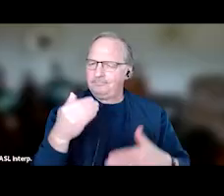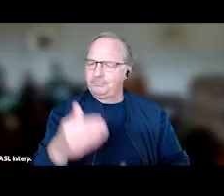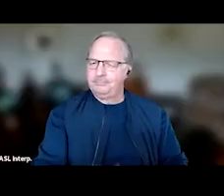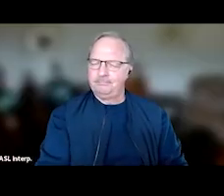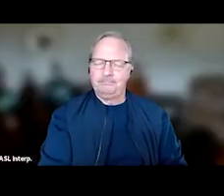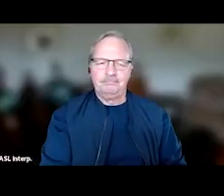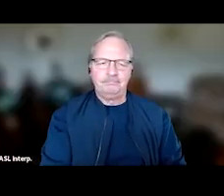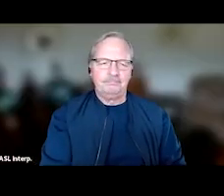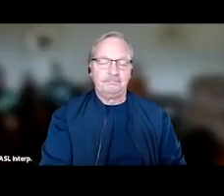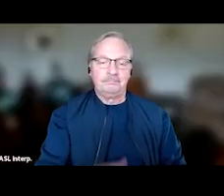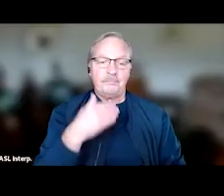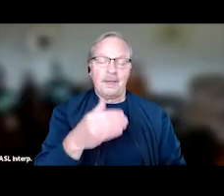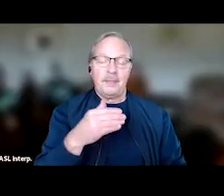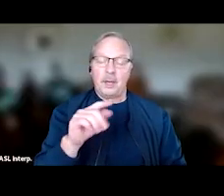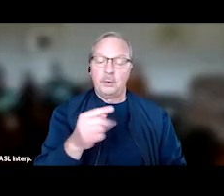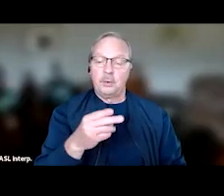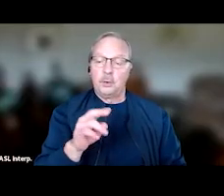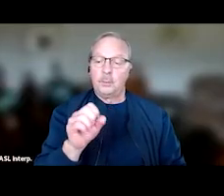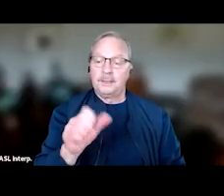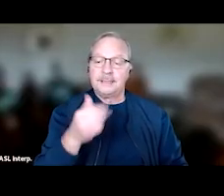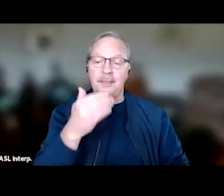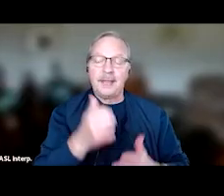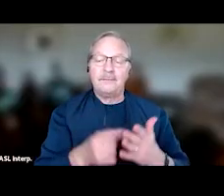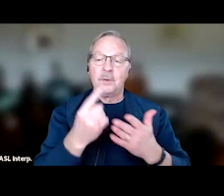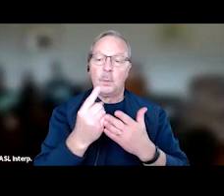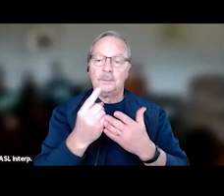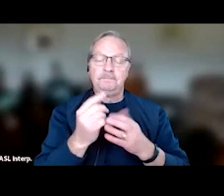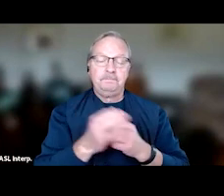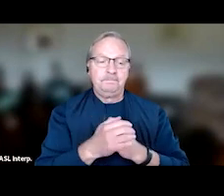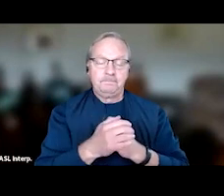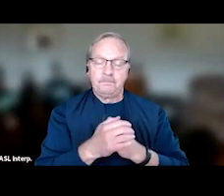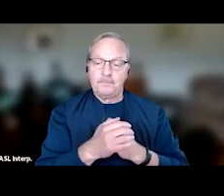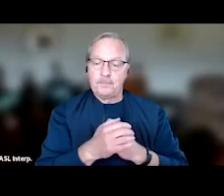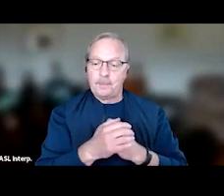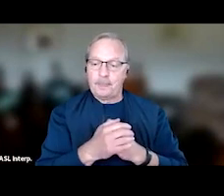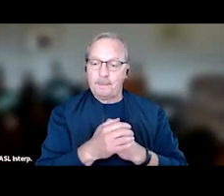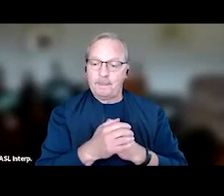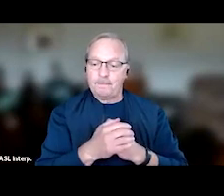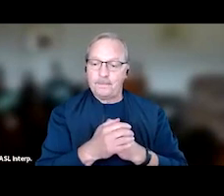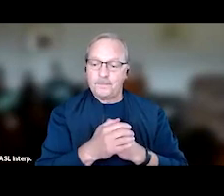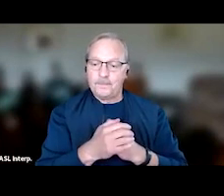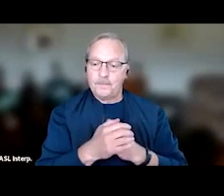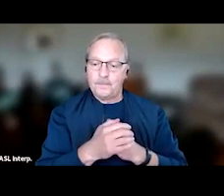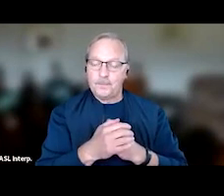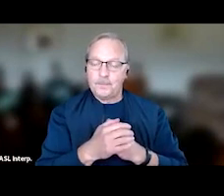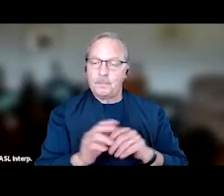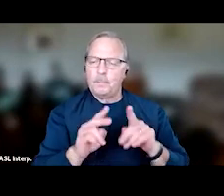Thank you, Theresa. And thank you, everybody, for putting your personal core values in the chat.